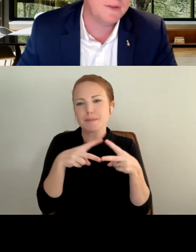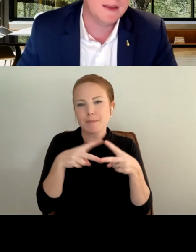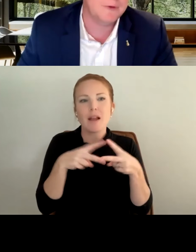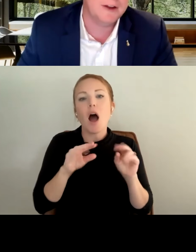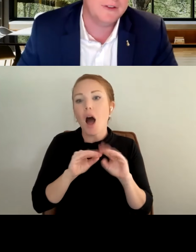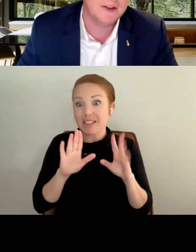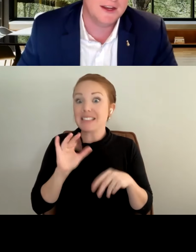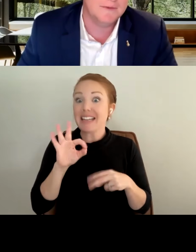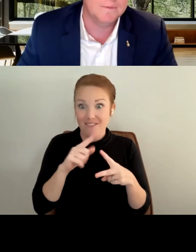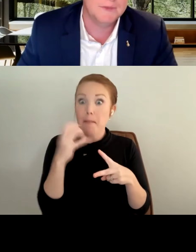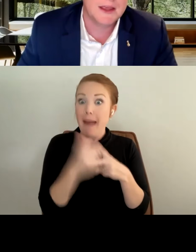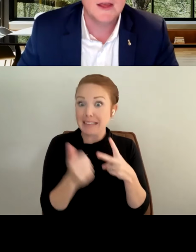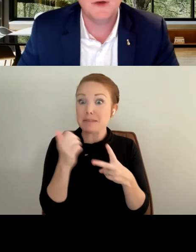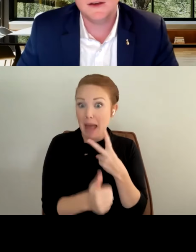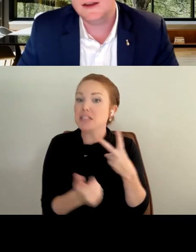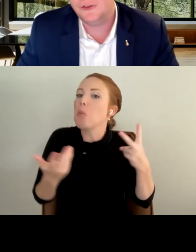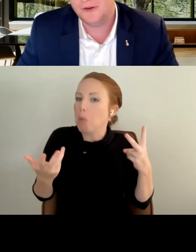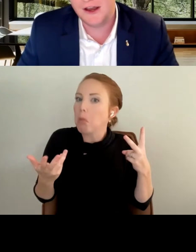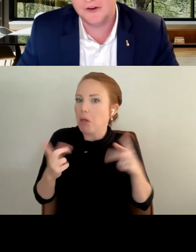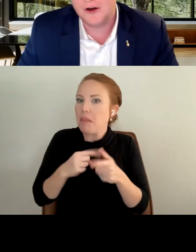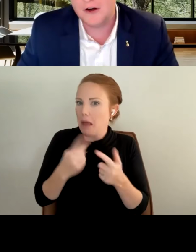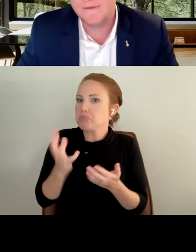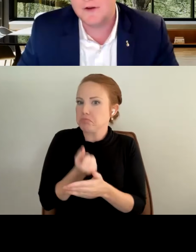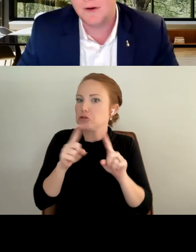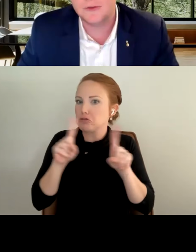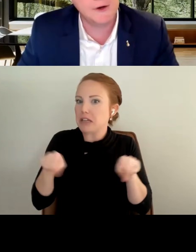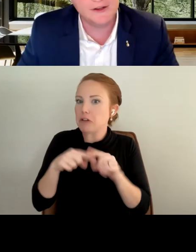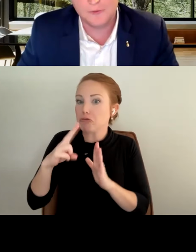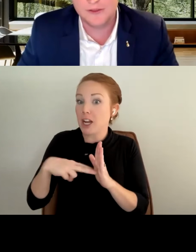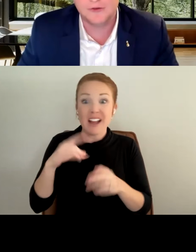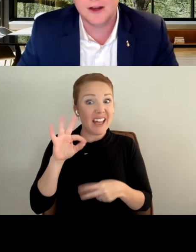you the information that you need, but it certainly doesn't hurt, if you are experienced with a screen